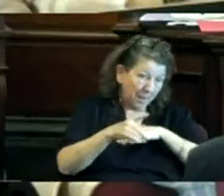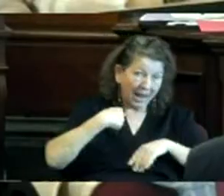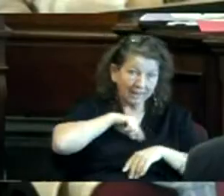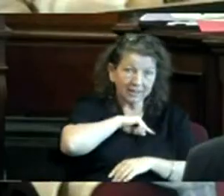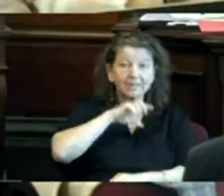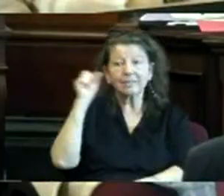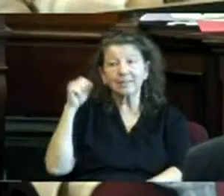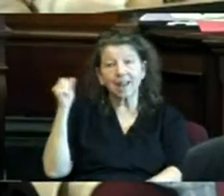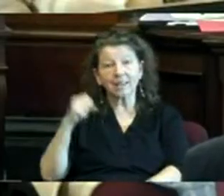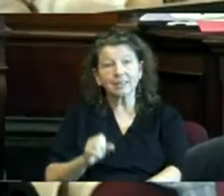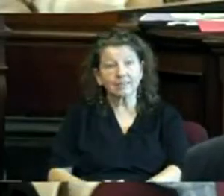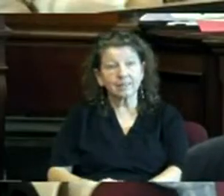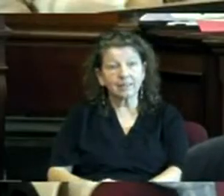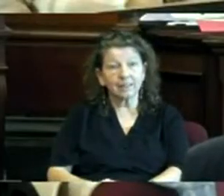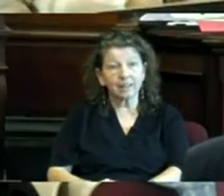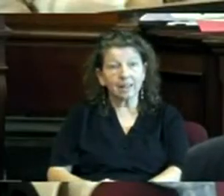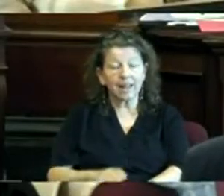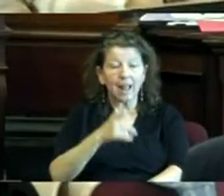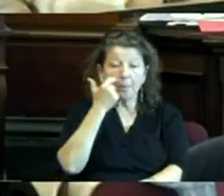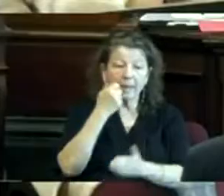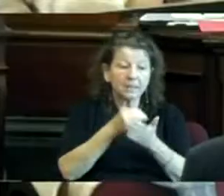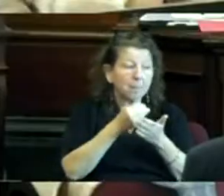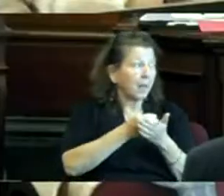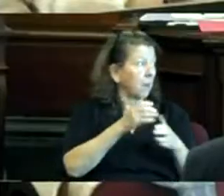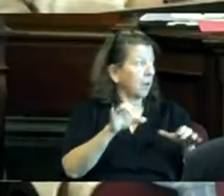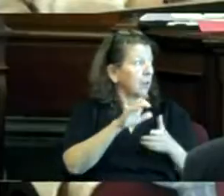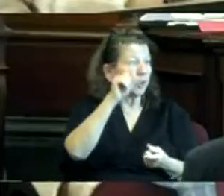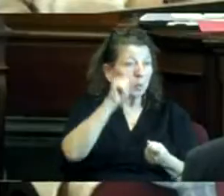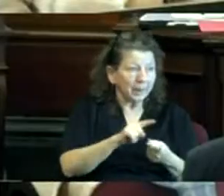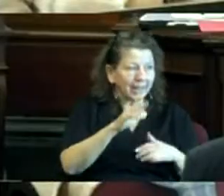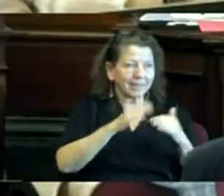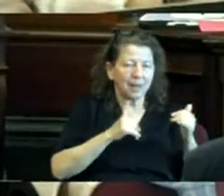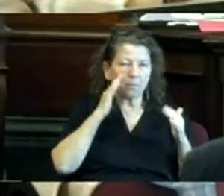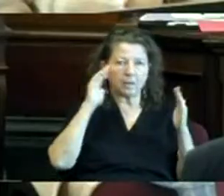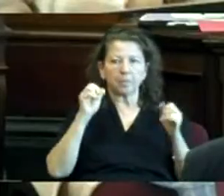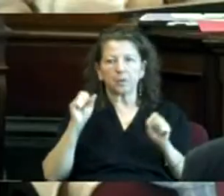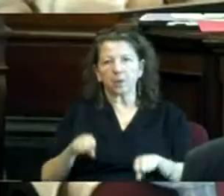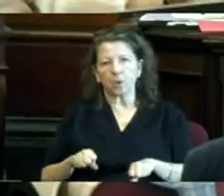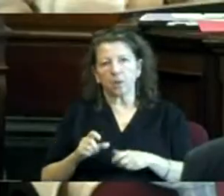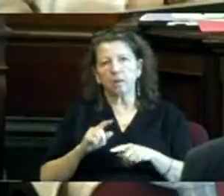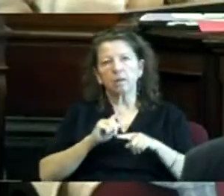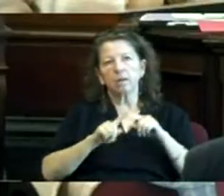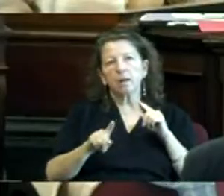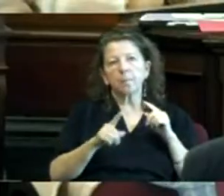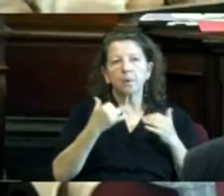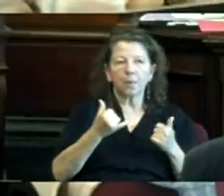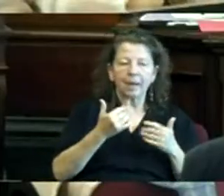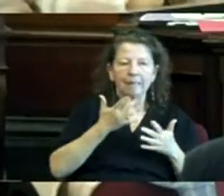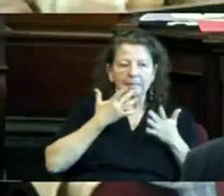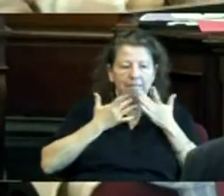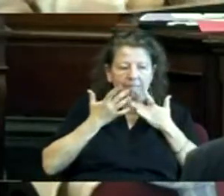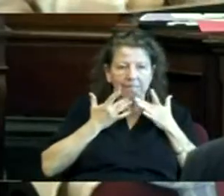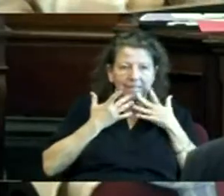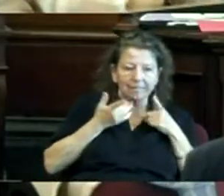numbers or adding percentages on. So will it. Yes. It's going to affect the project. We'll be